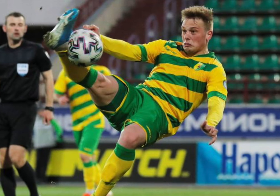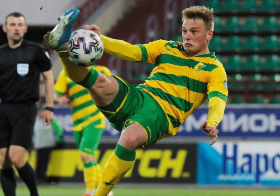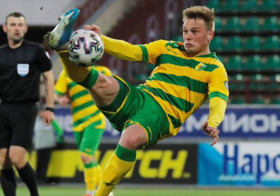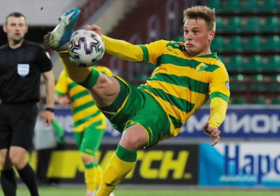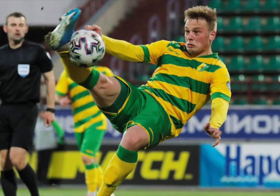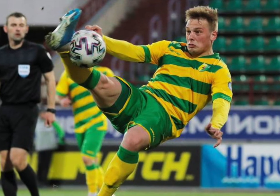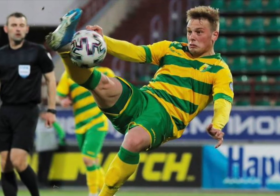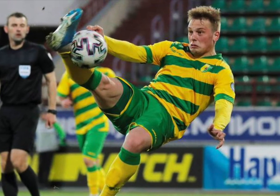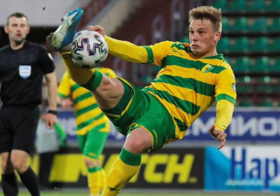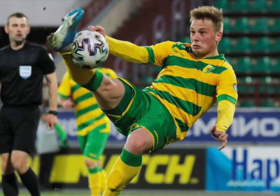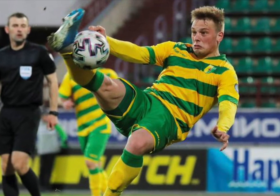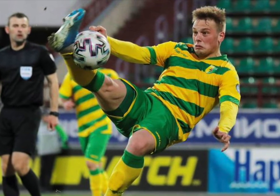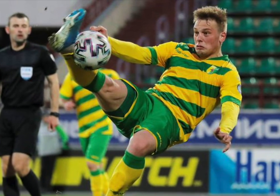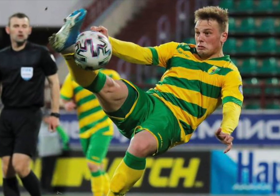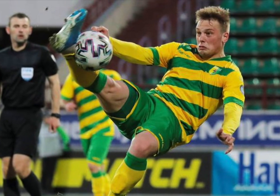Soccer